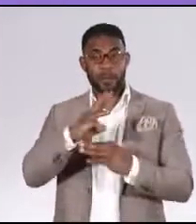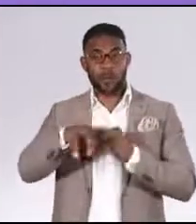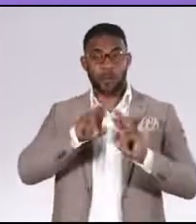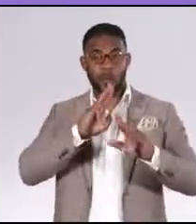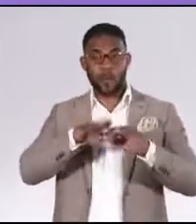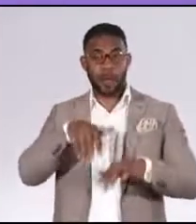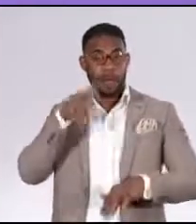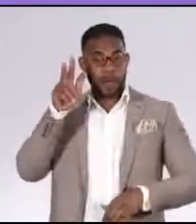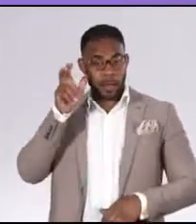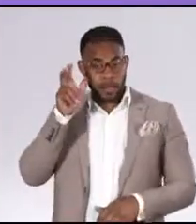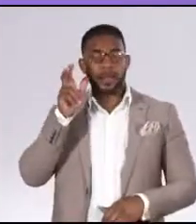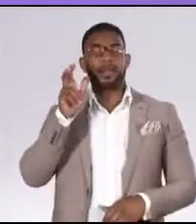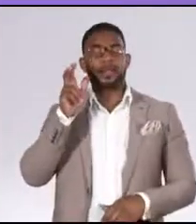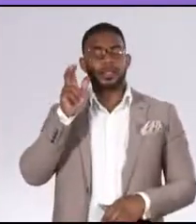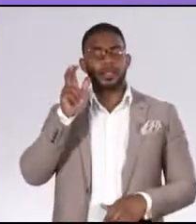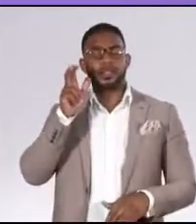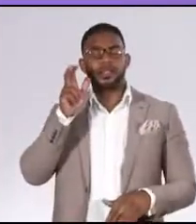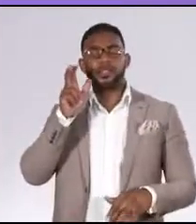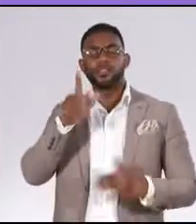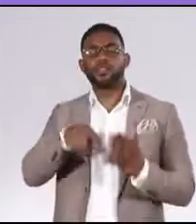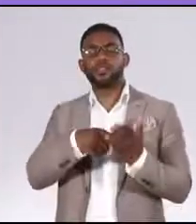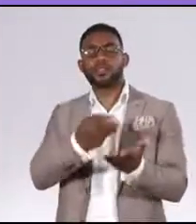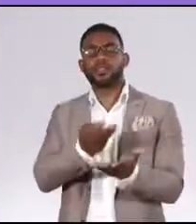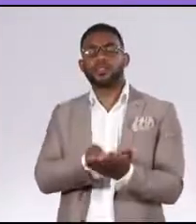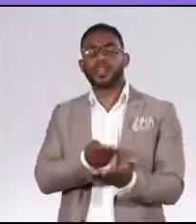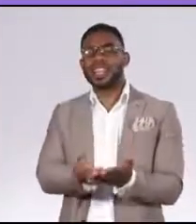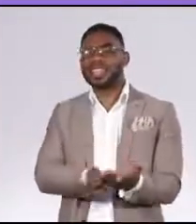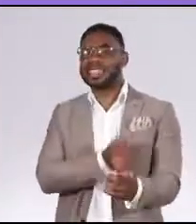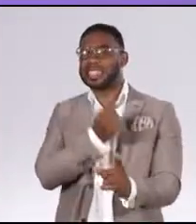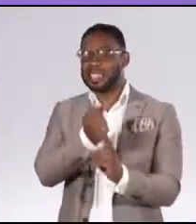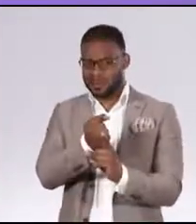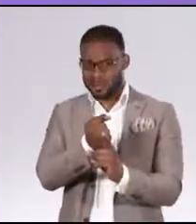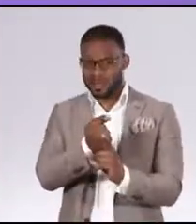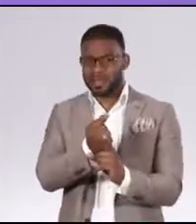The report shows the financial impact of untreated hearing loss.